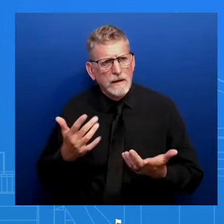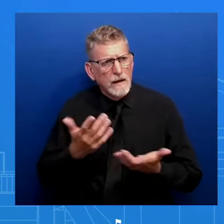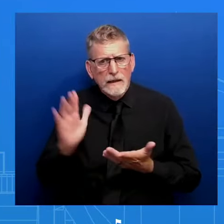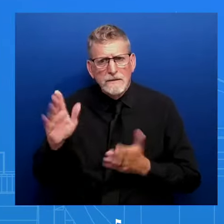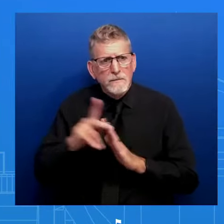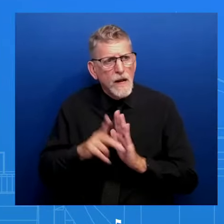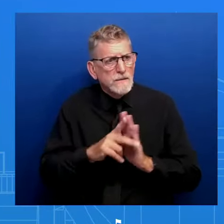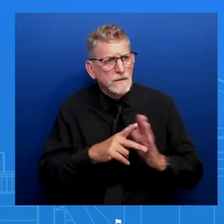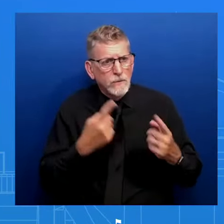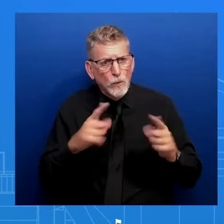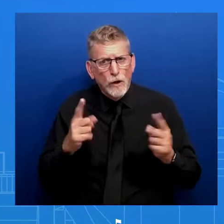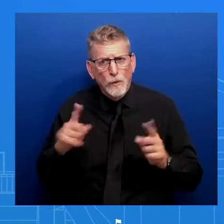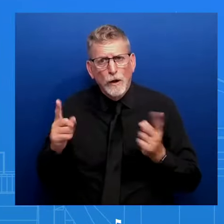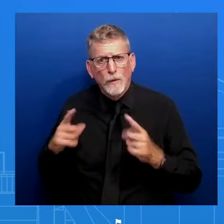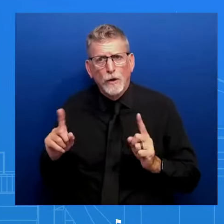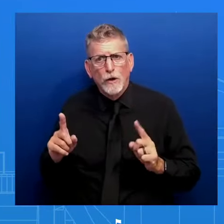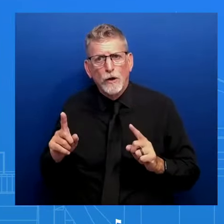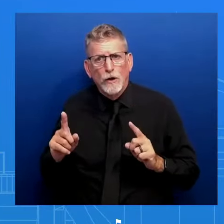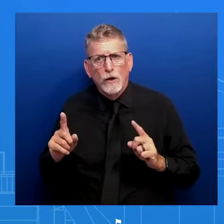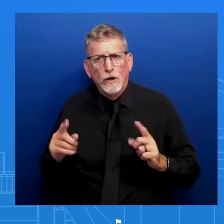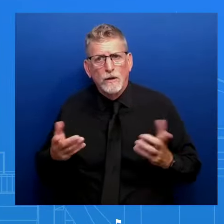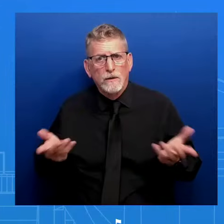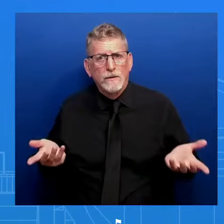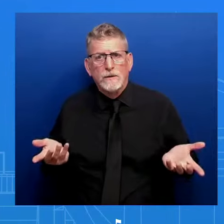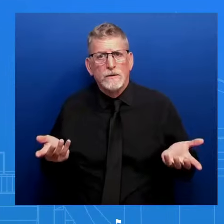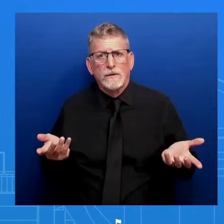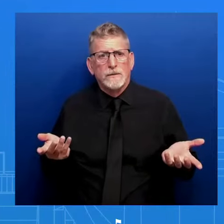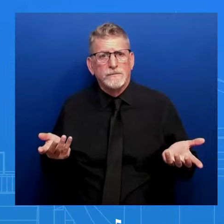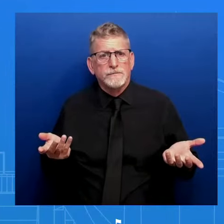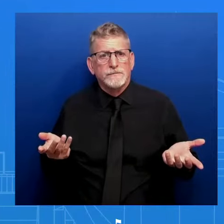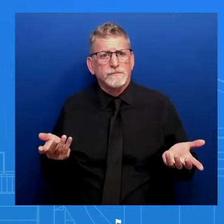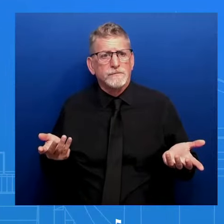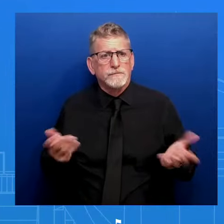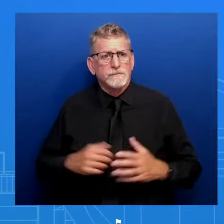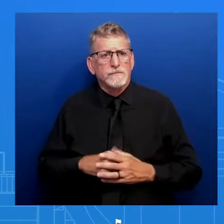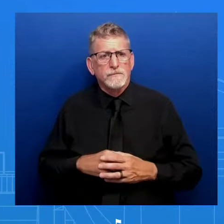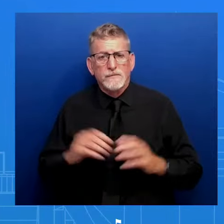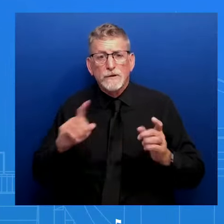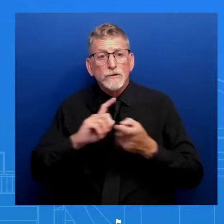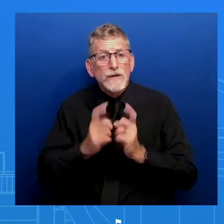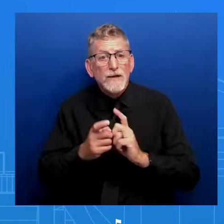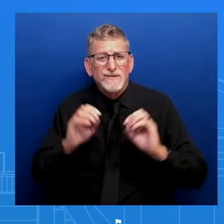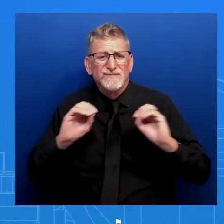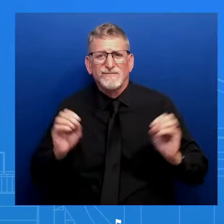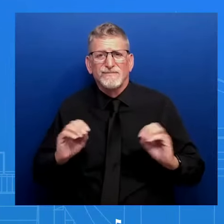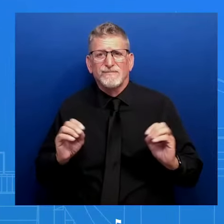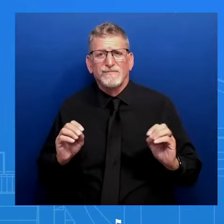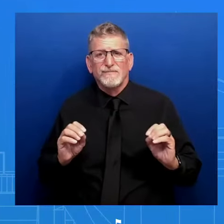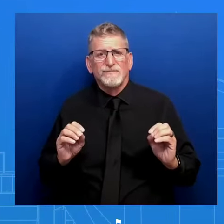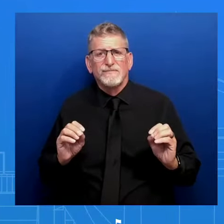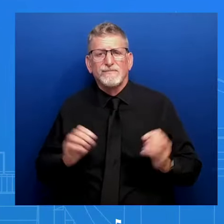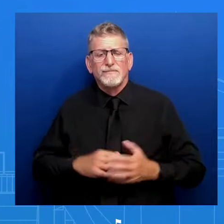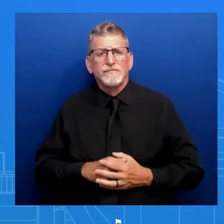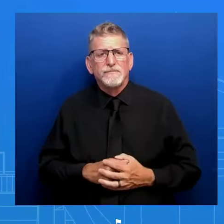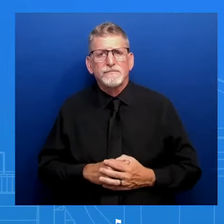We're going to see -- we're going to see -- I believe we're going to see this -- this stay that we're -- for the next 14 days, and the Department of Justice